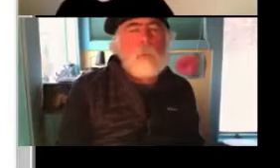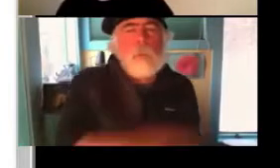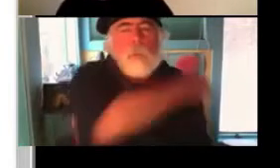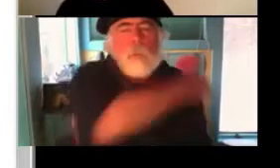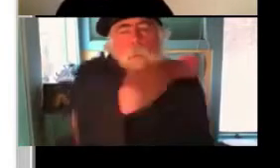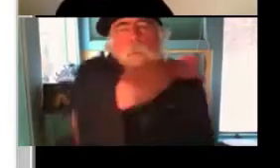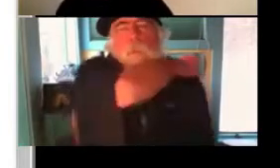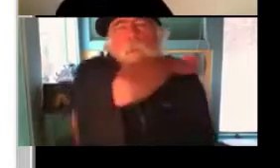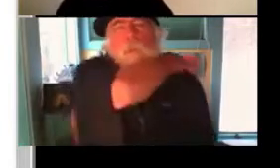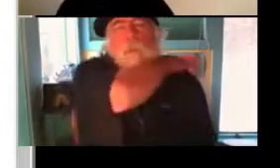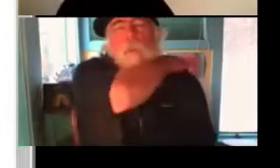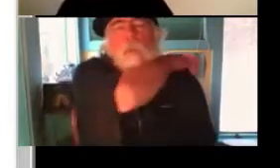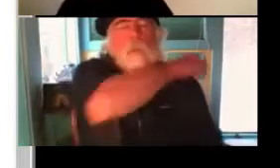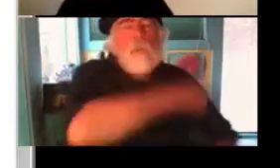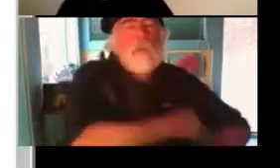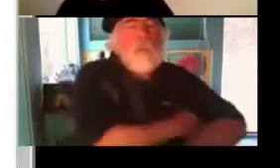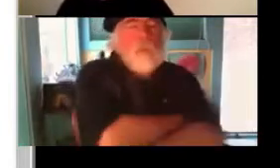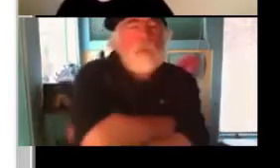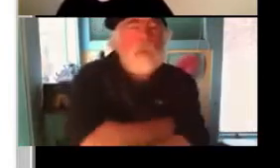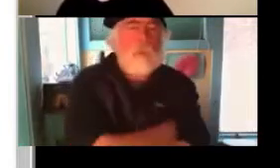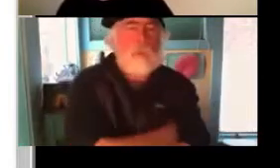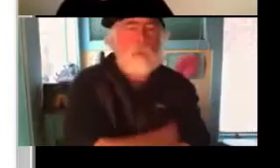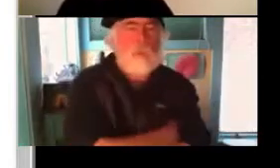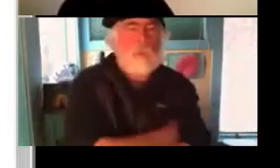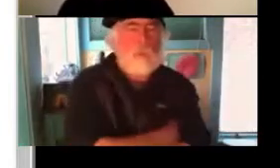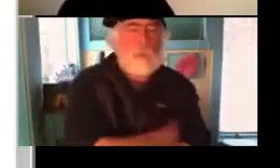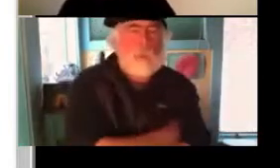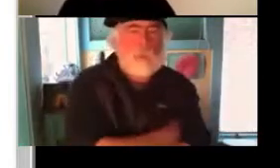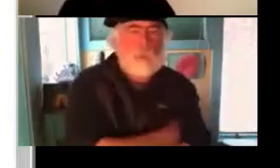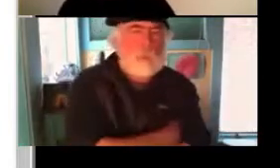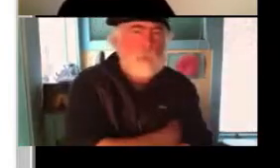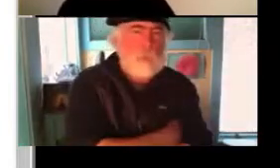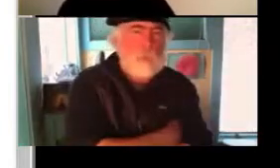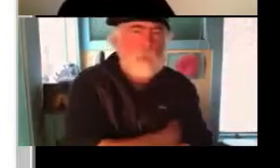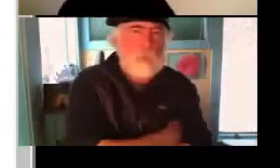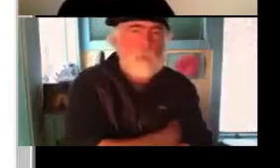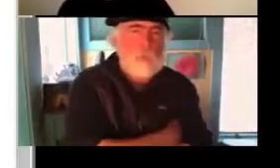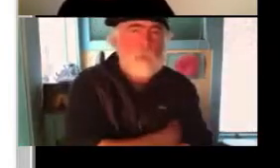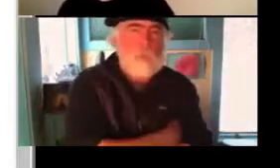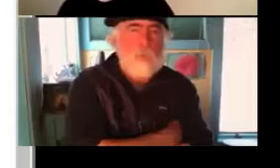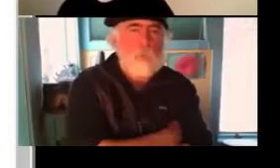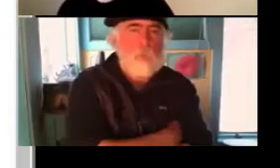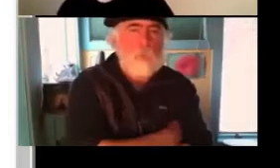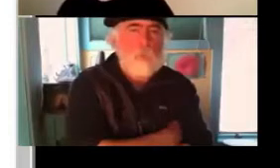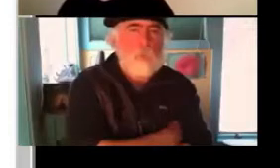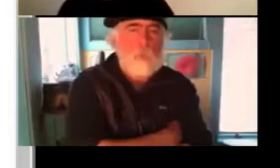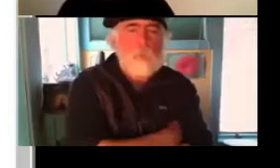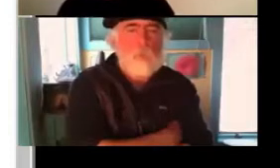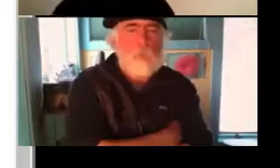who have expertise relevant to your proposed project. If your project involves more than one discipline,